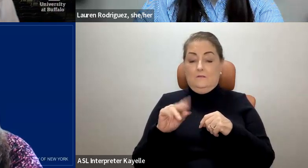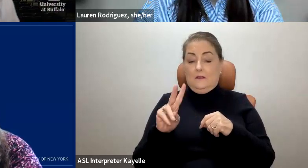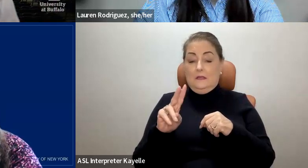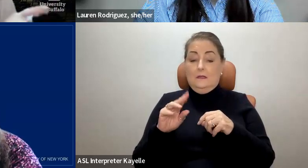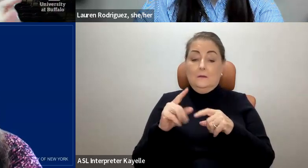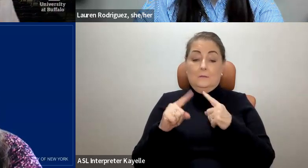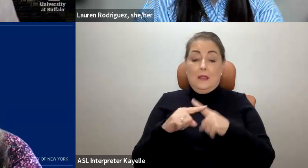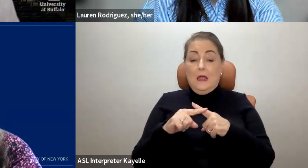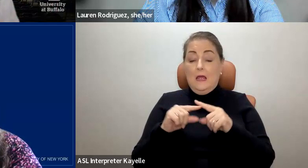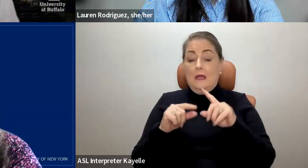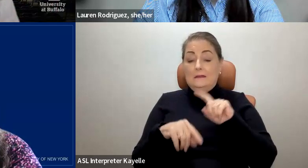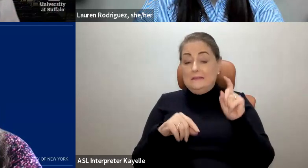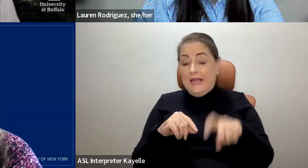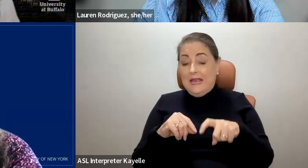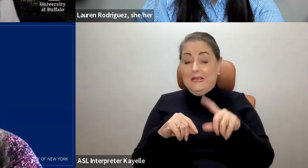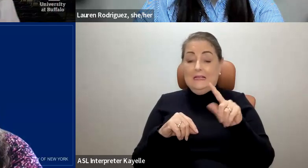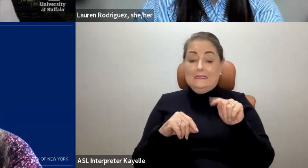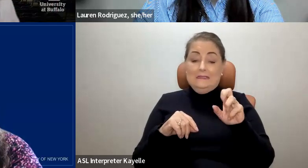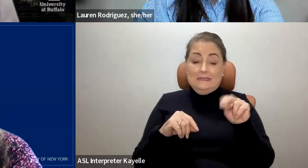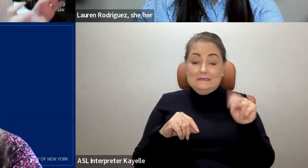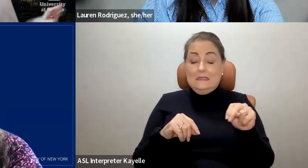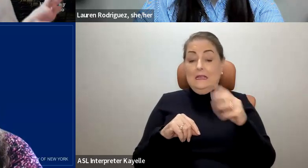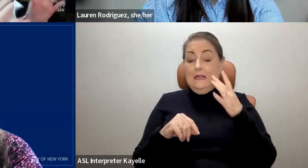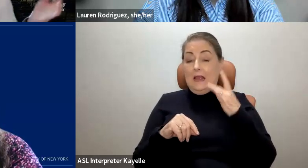Texas, lots of conversations with California. How do we make